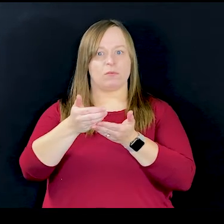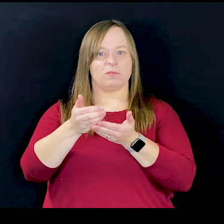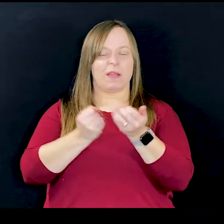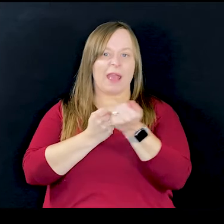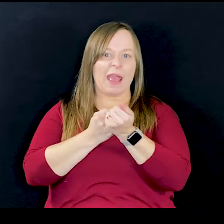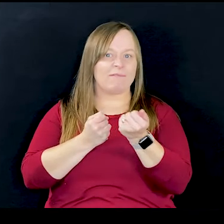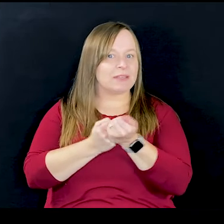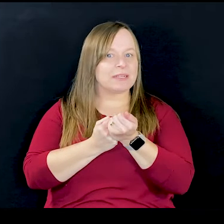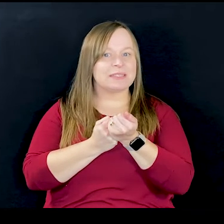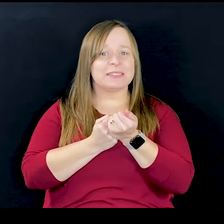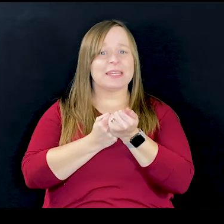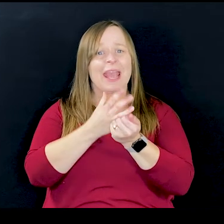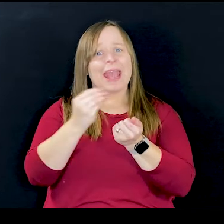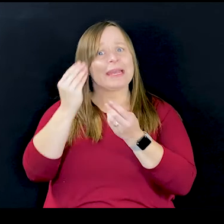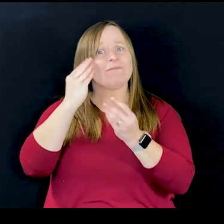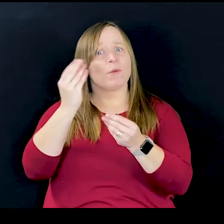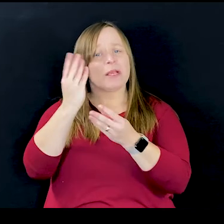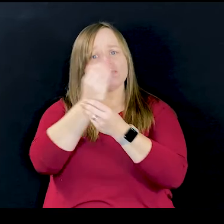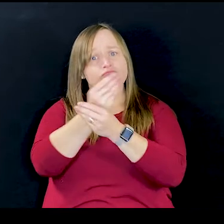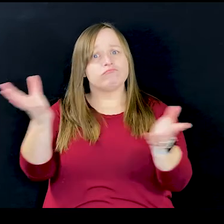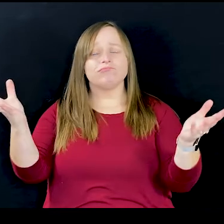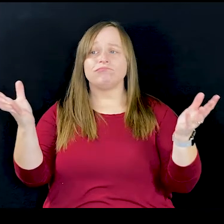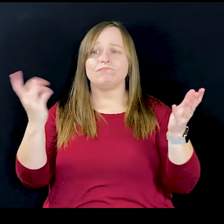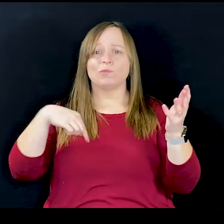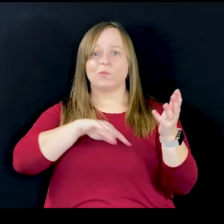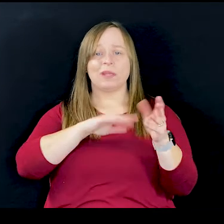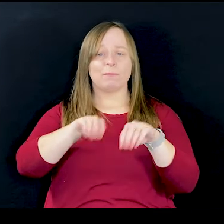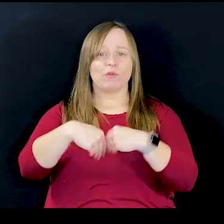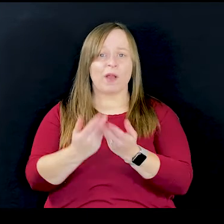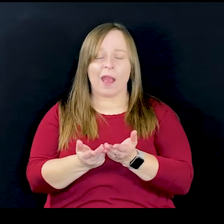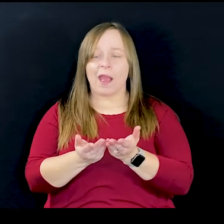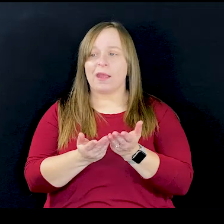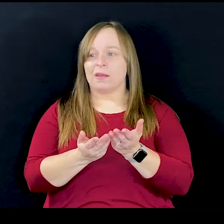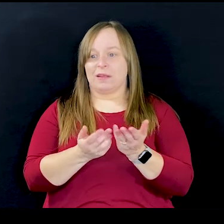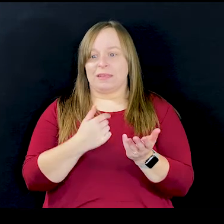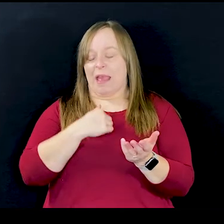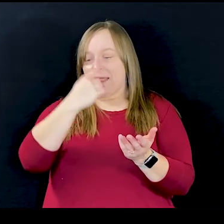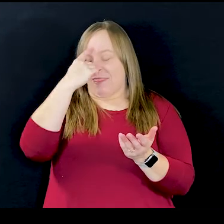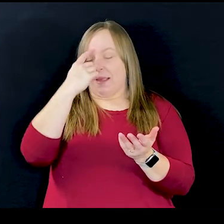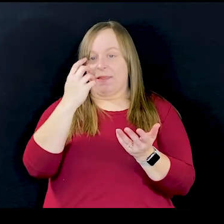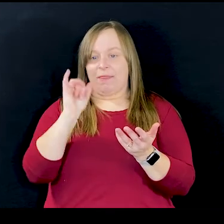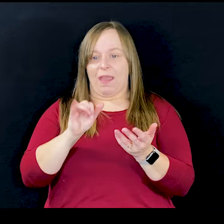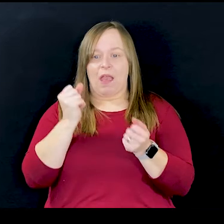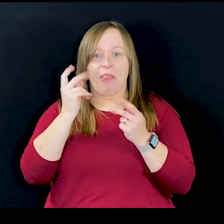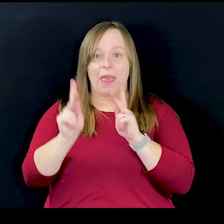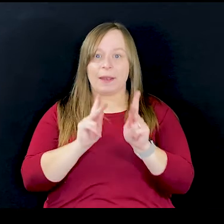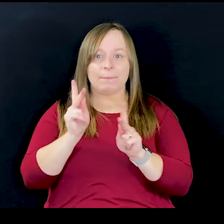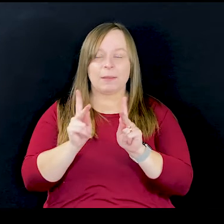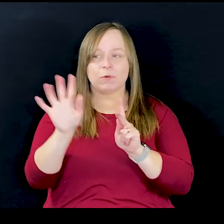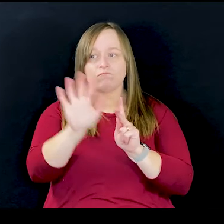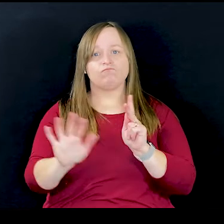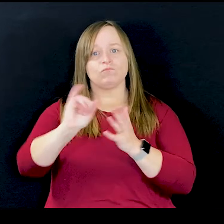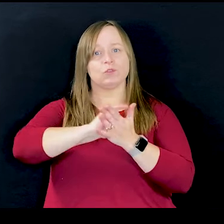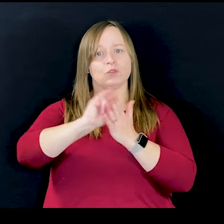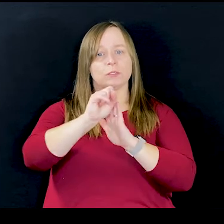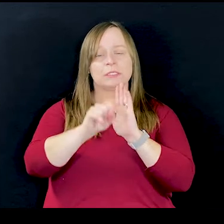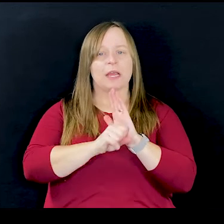of advocacy and information that we can provide. Because I think a lot of people across New York state